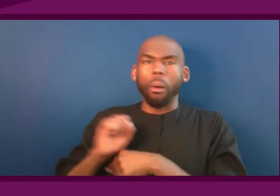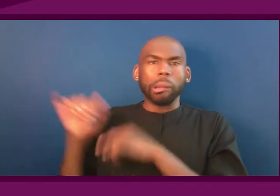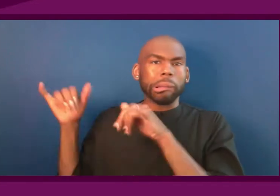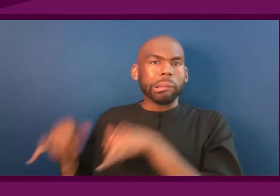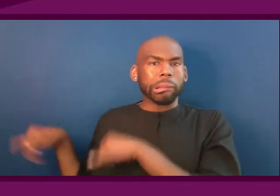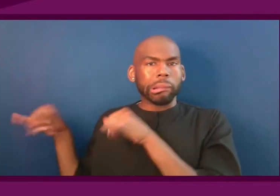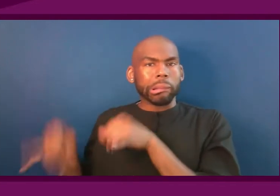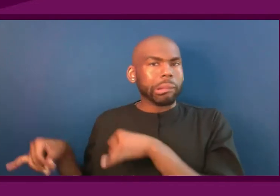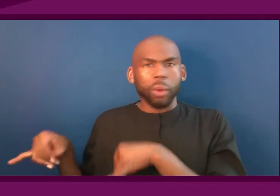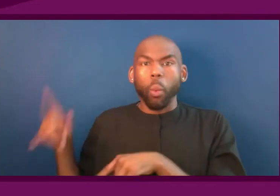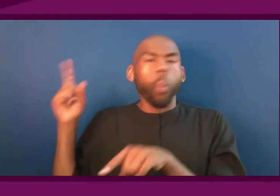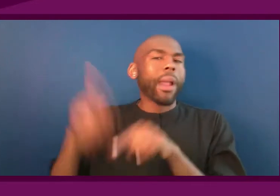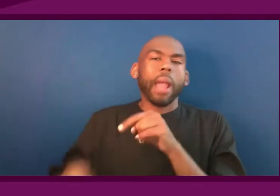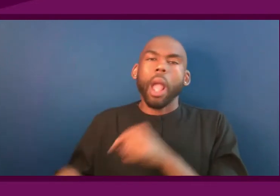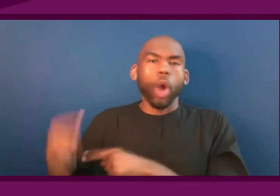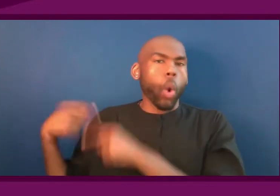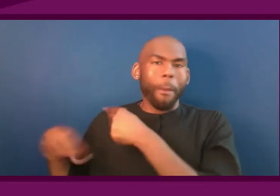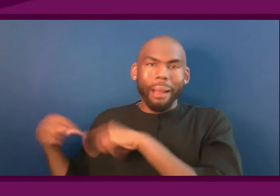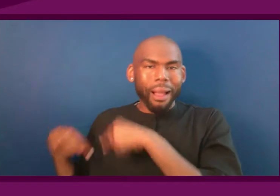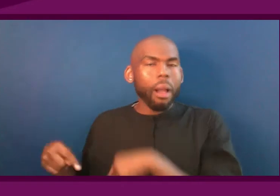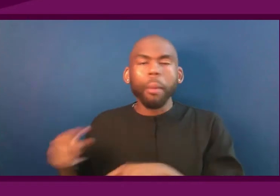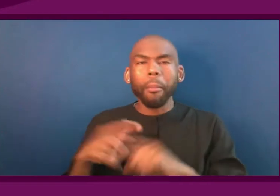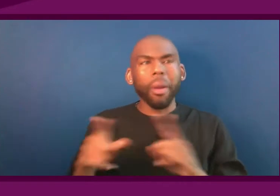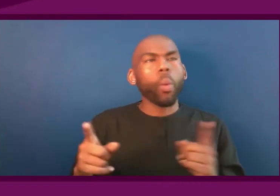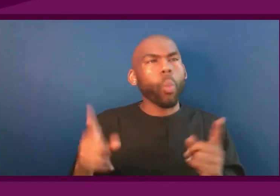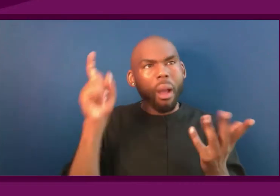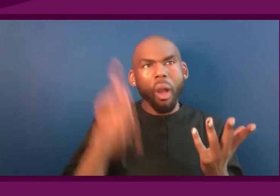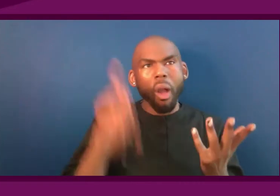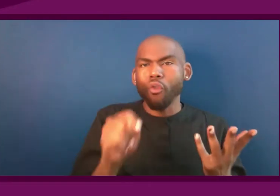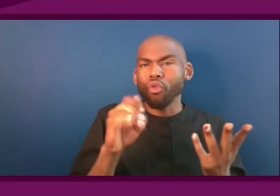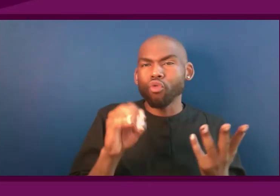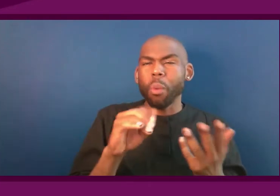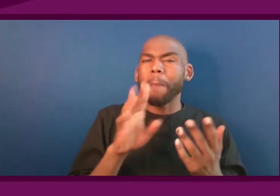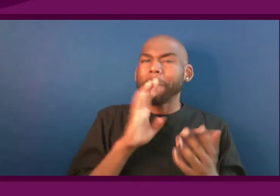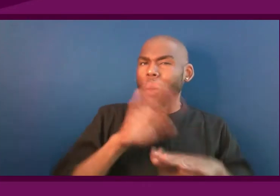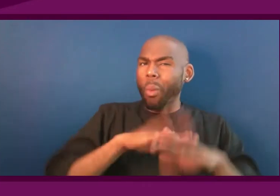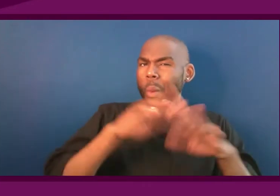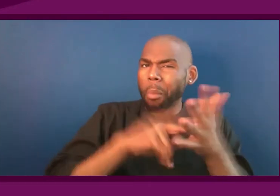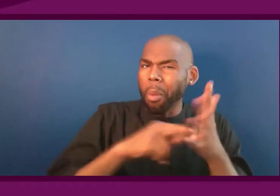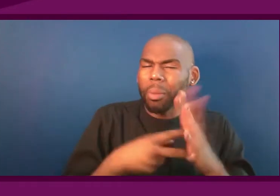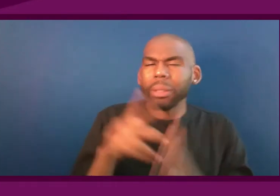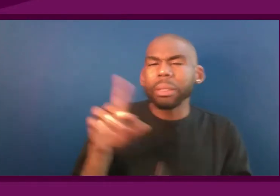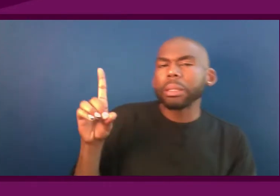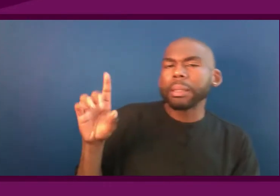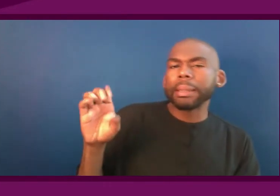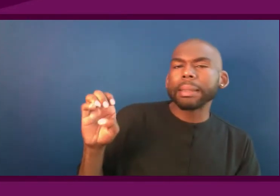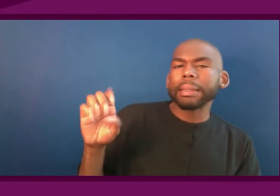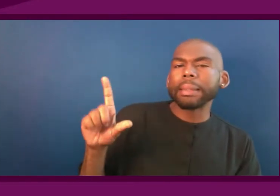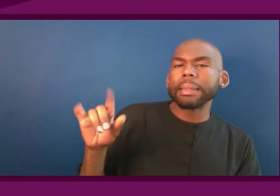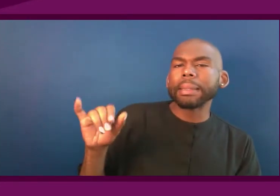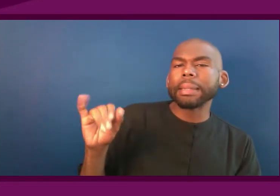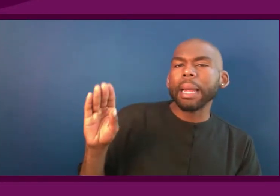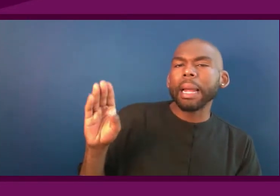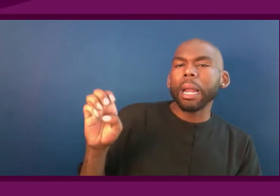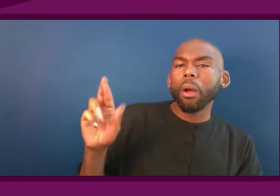they have a darker color skin or they love the wrong person, or they have a disability. It's ridiculous what we do about... how we treat people.